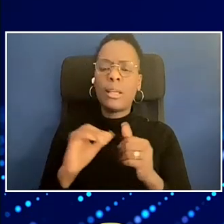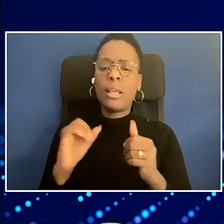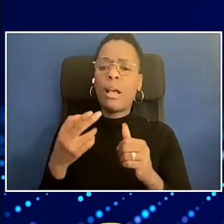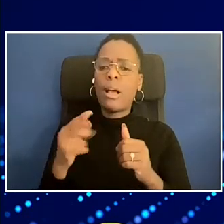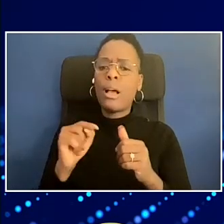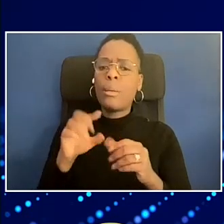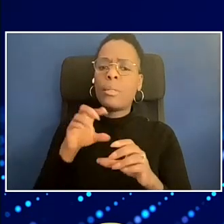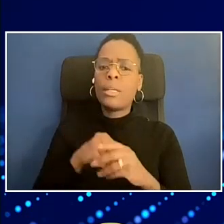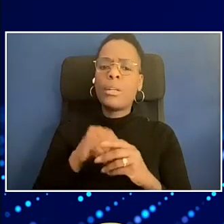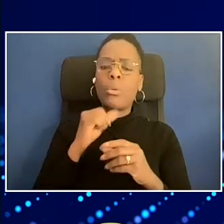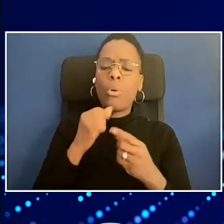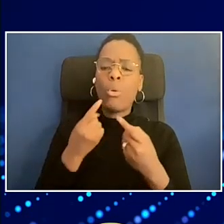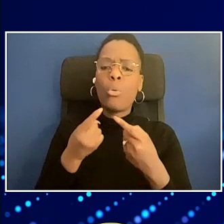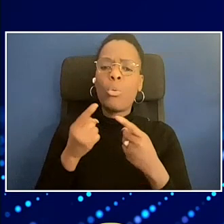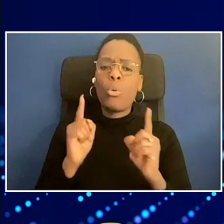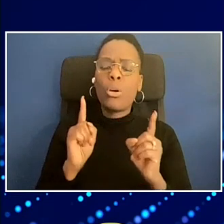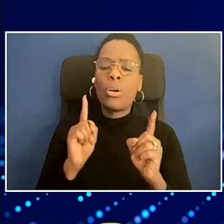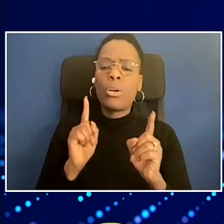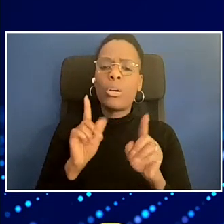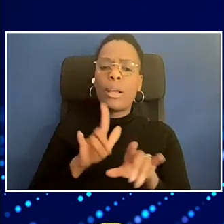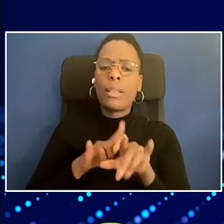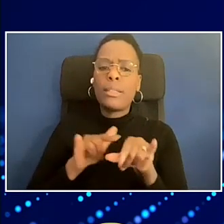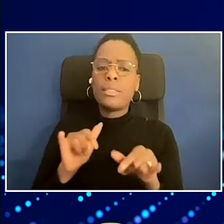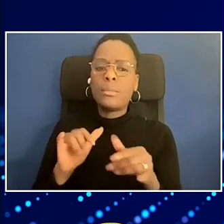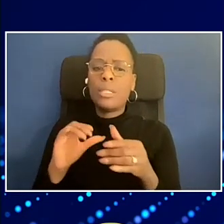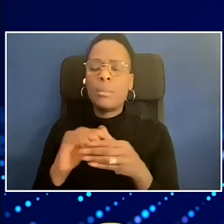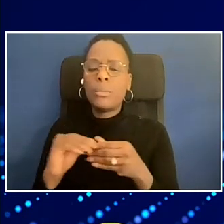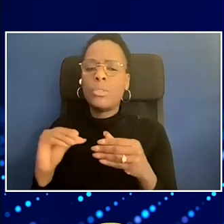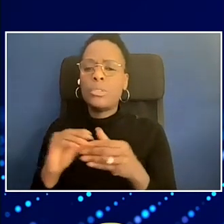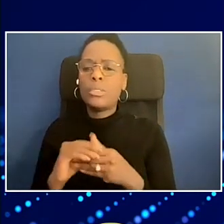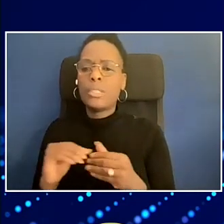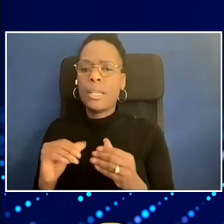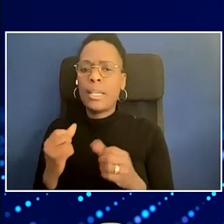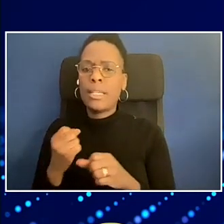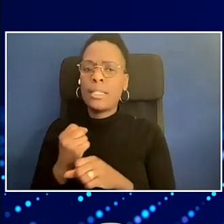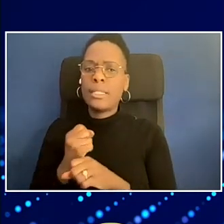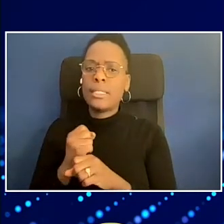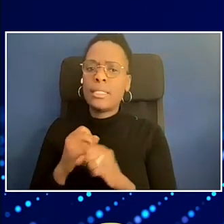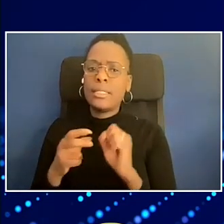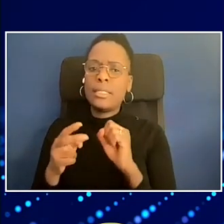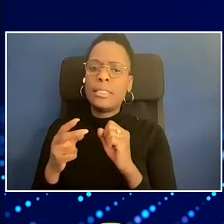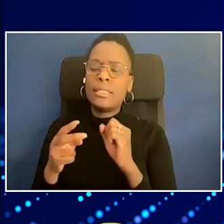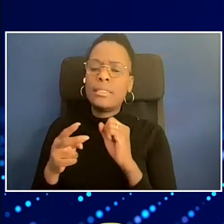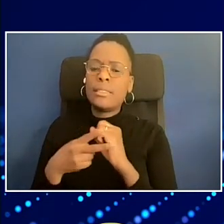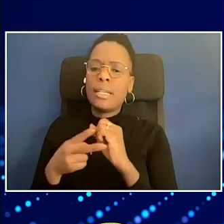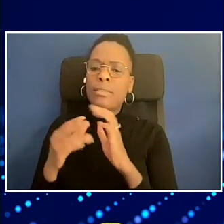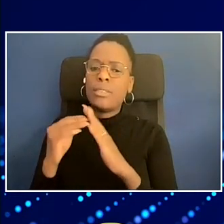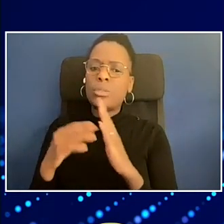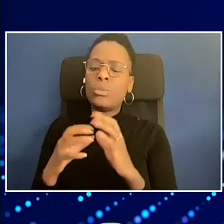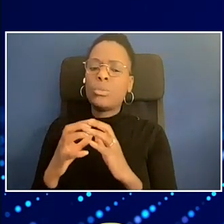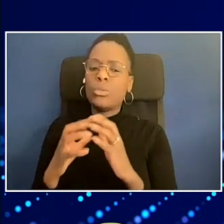time as you're saying, but it's saving students so much money to have this inclusive access program.